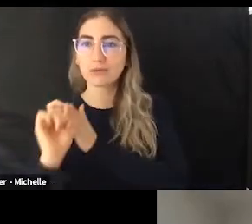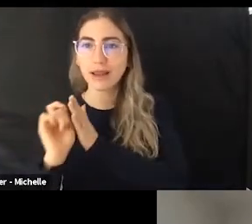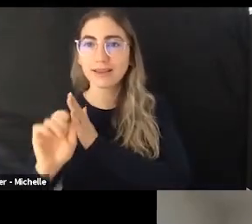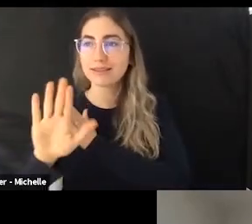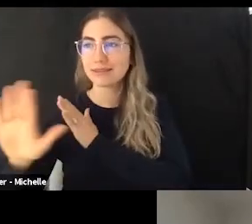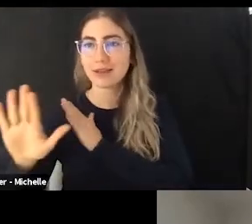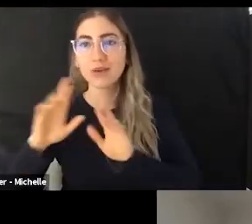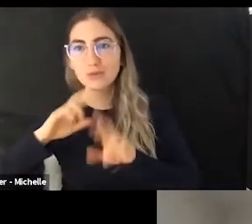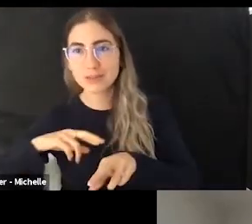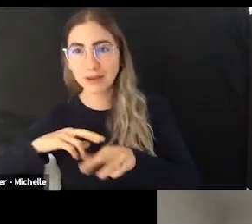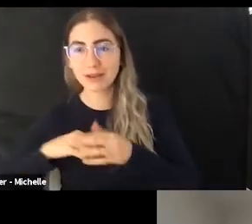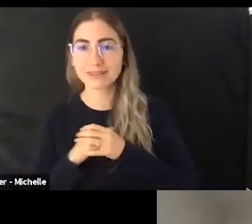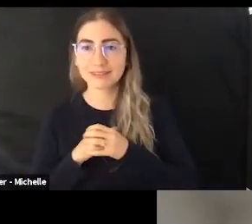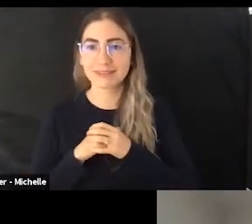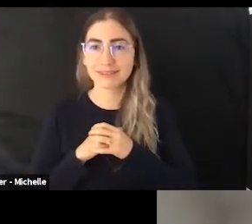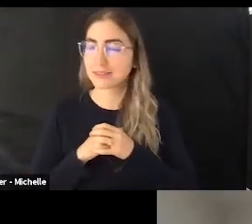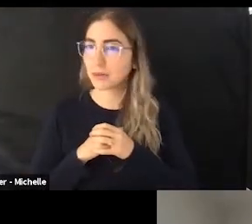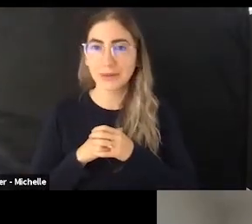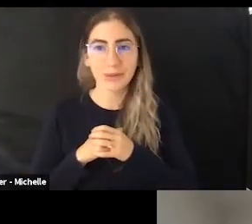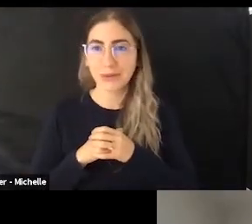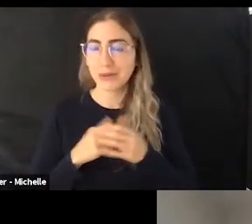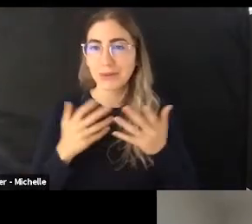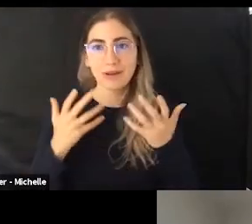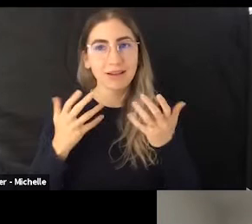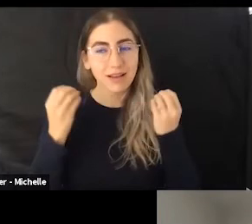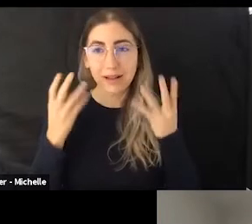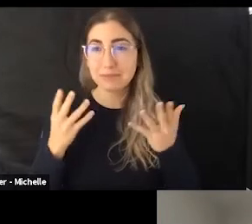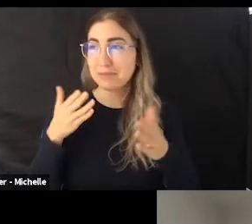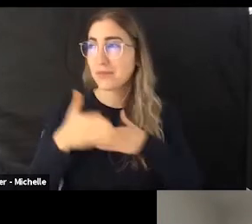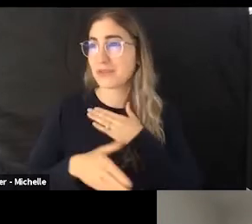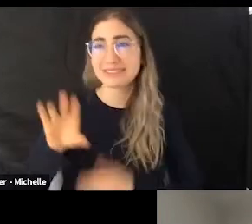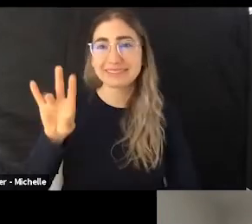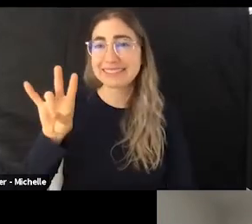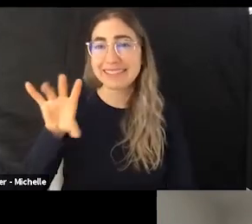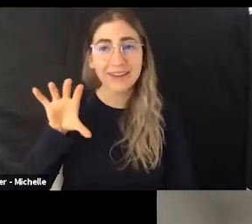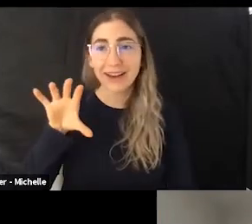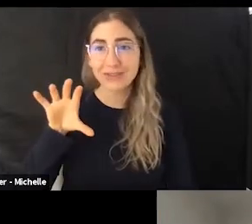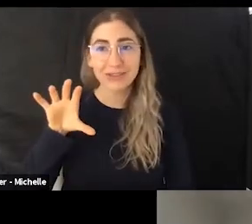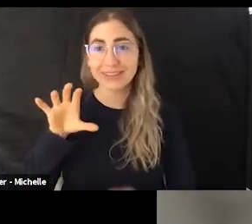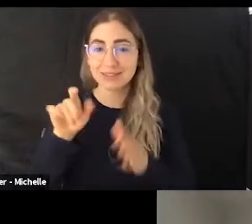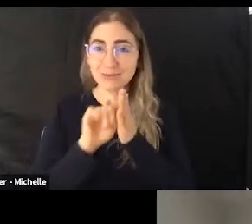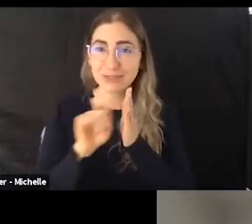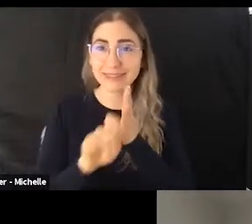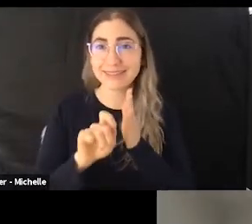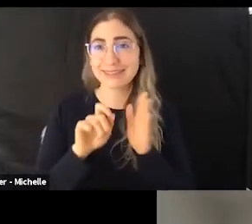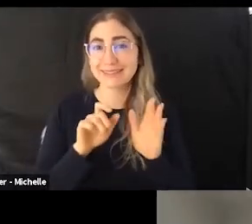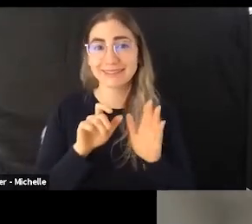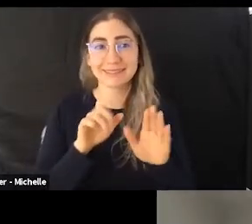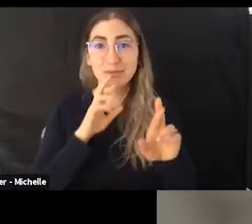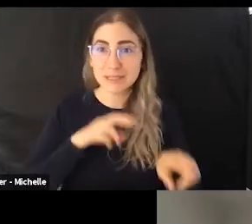A RESPONSE WE GOT. SEVERAL HUNDRED WRITTEN SEVERAL HUNDRED WRITTEN RESPONSES TO MULTIPLE QUESTIONS RESPONSES TO MULTIPLE QUESTIONS ACROSS THE SURVEY. ACROSS THE SURVEY.